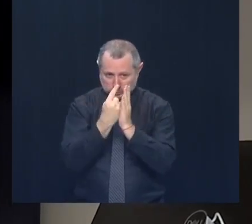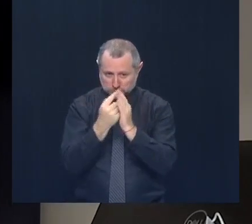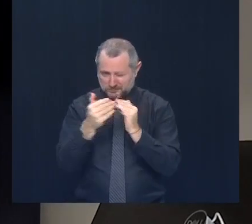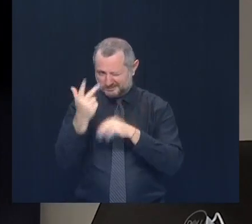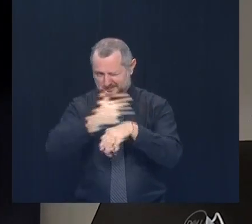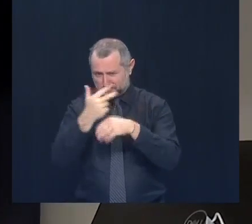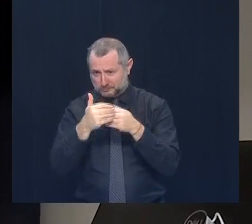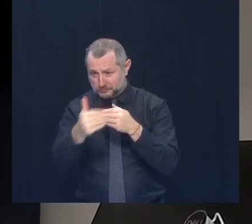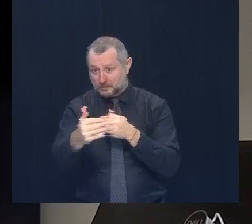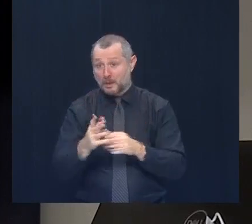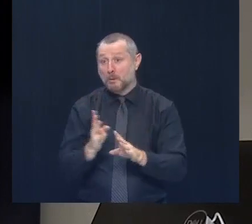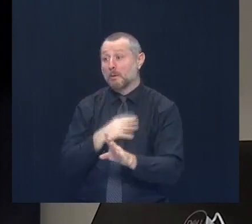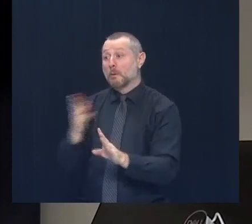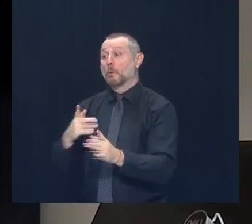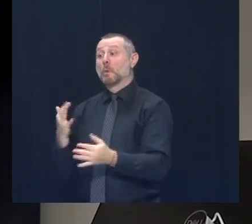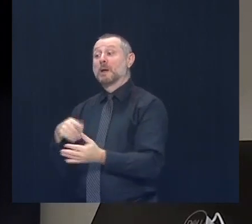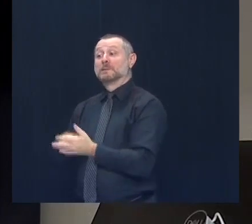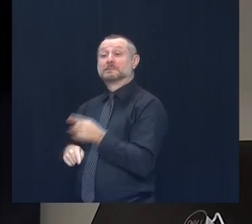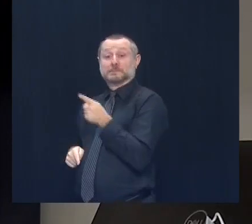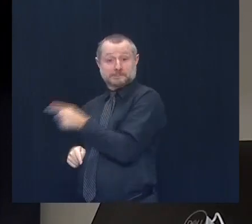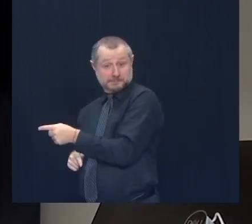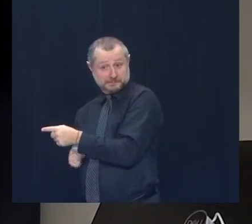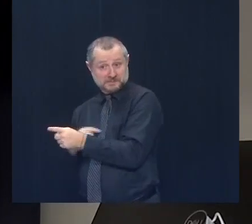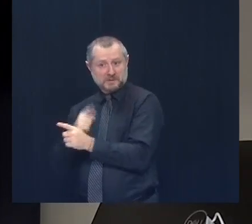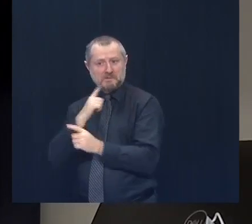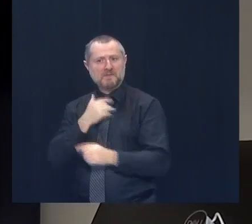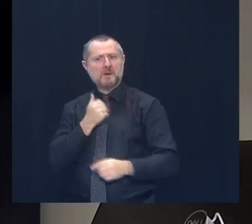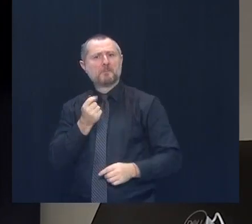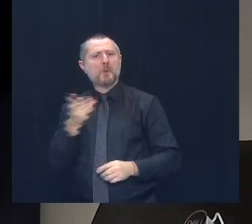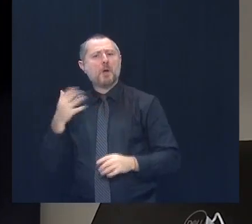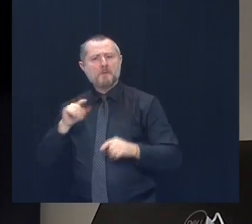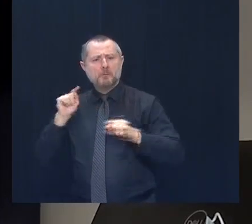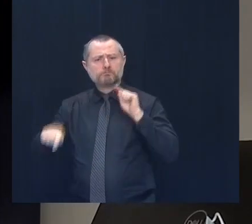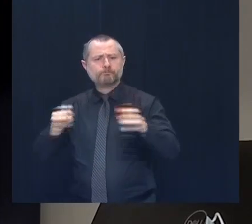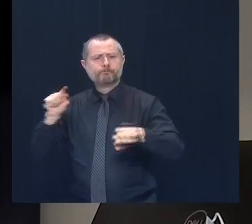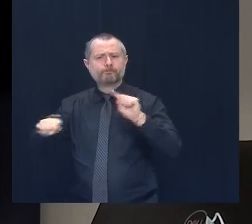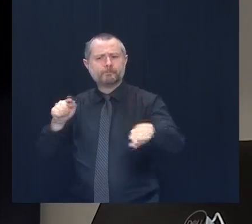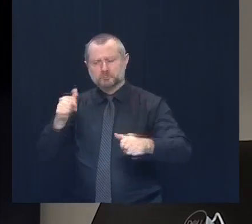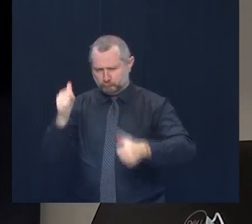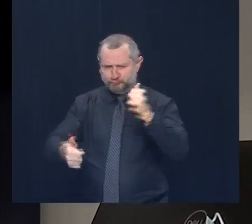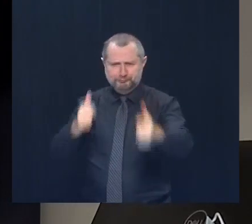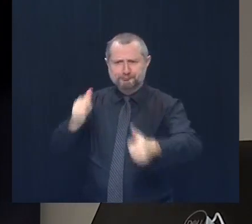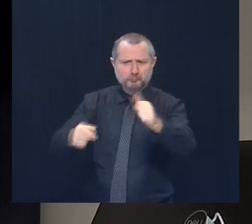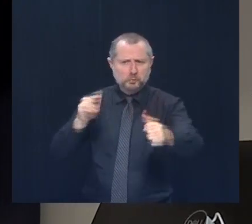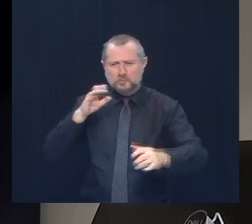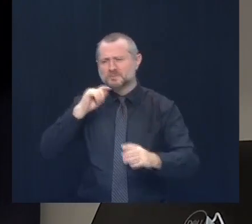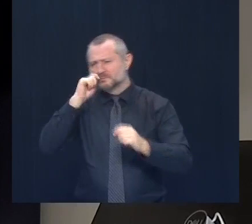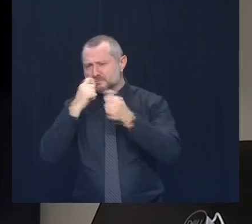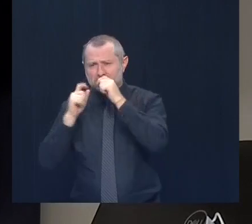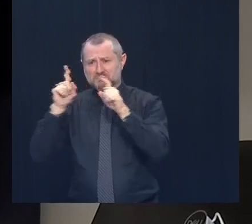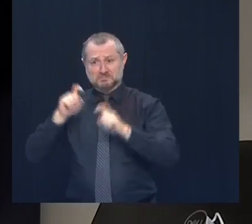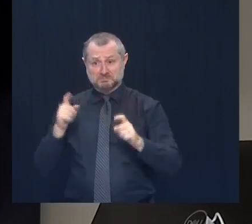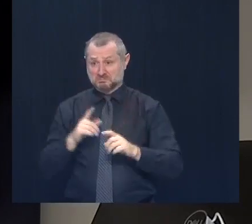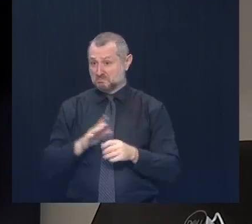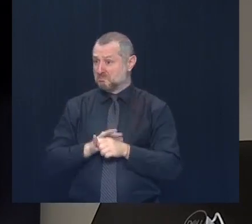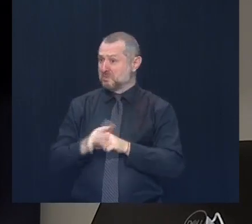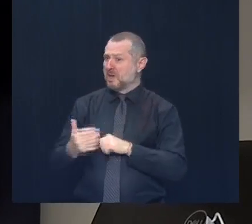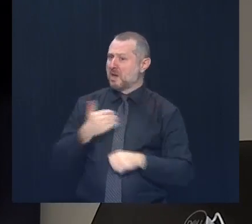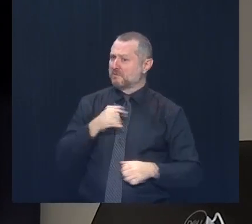AND THE TURN AROUND TIME, WE HAVEçó 85%q OR 95% OF OUR RESULTS COMING BACK WITHIN 72 HOURS